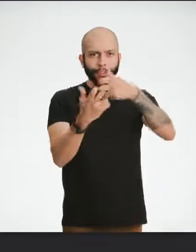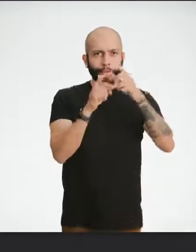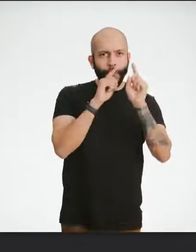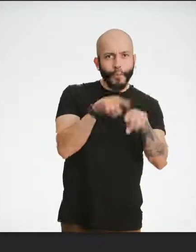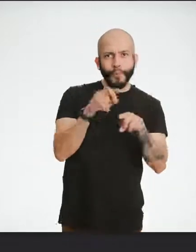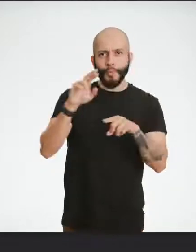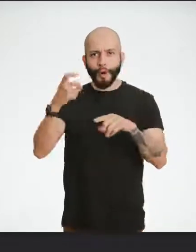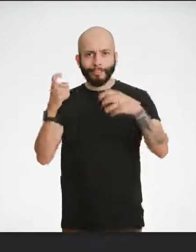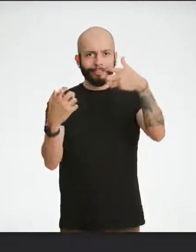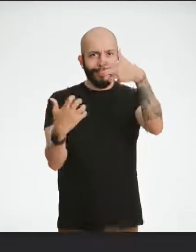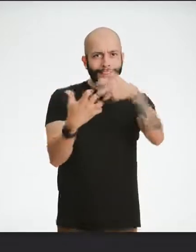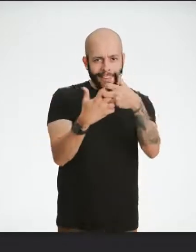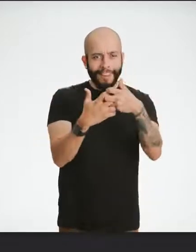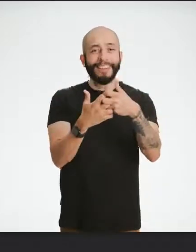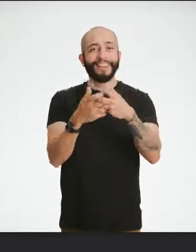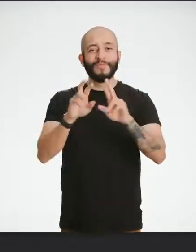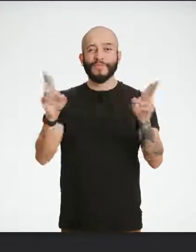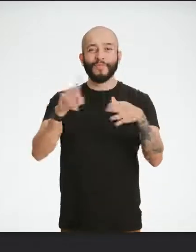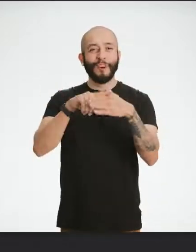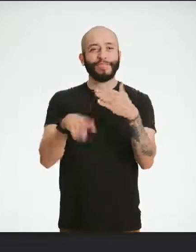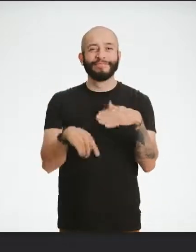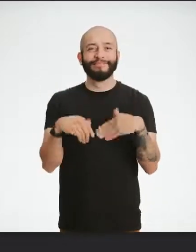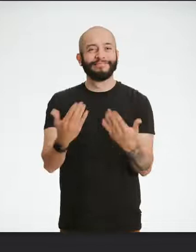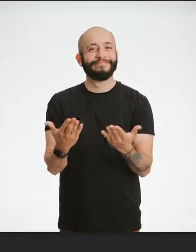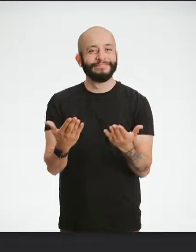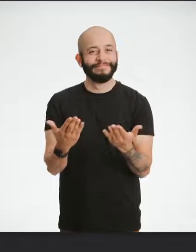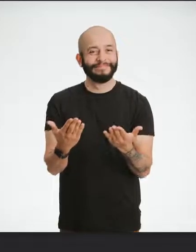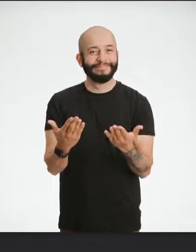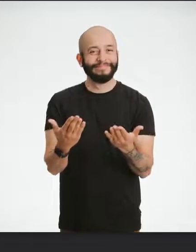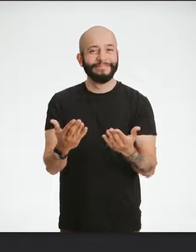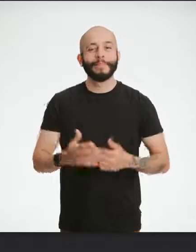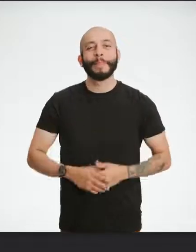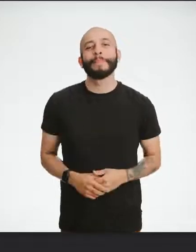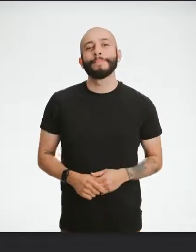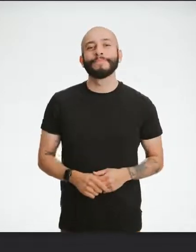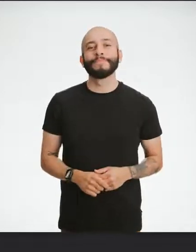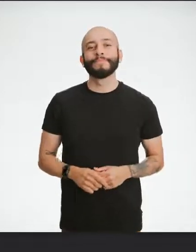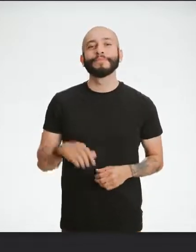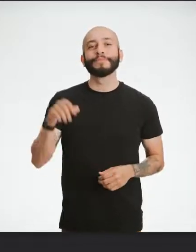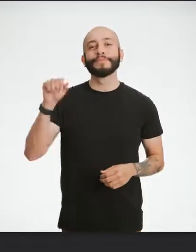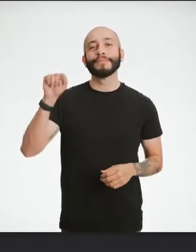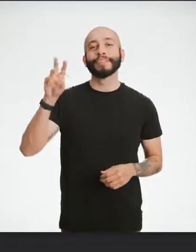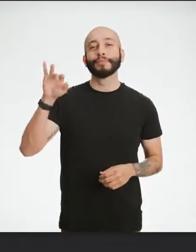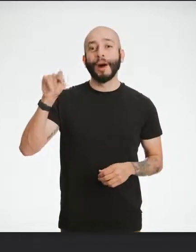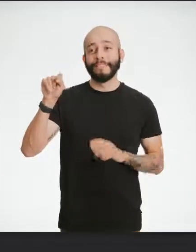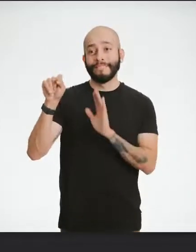of the order string the regex matches. And here, it's finding just what I was looking for.